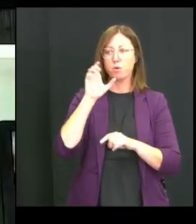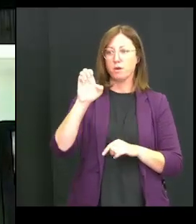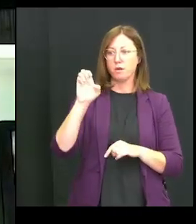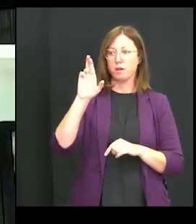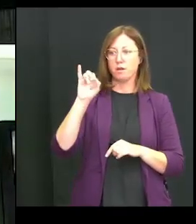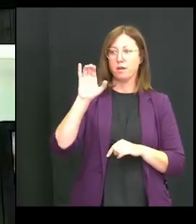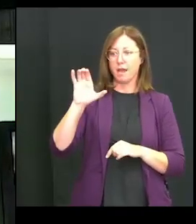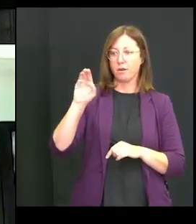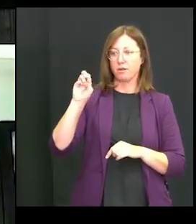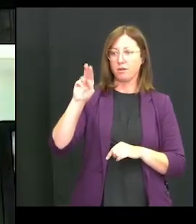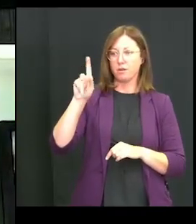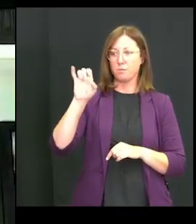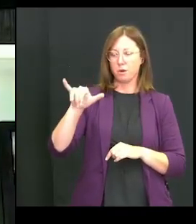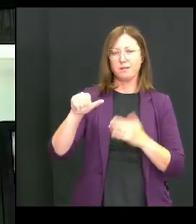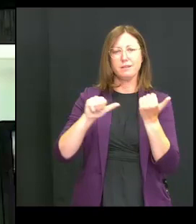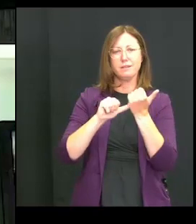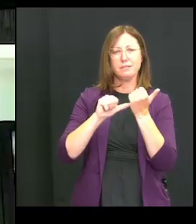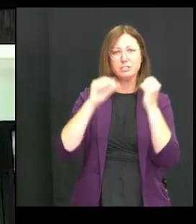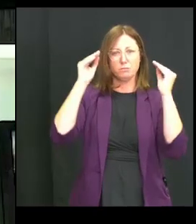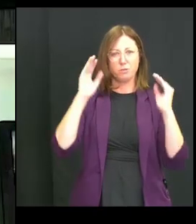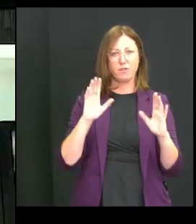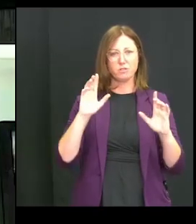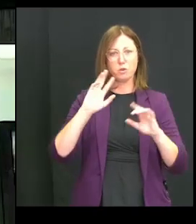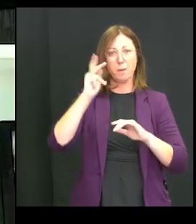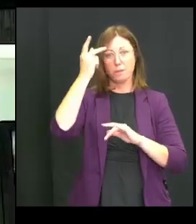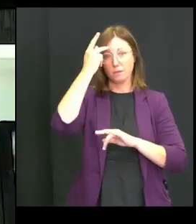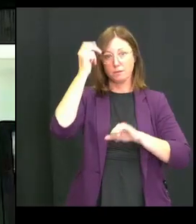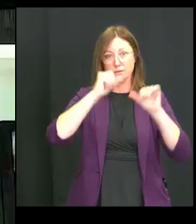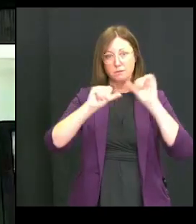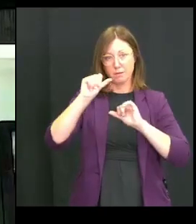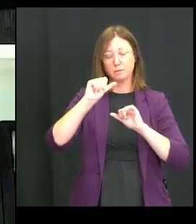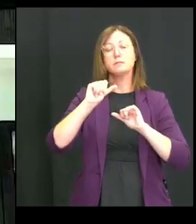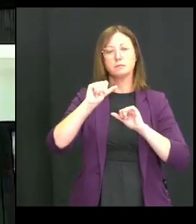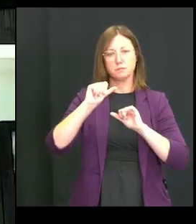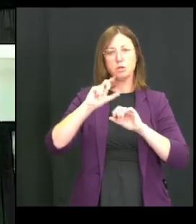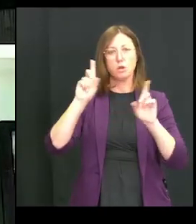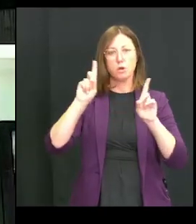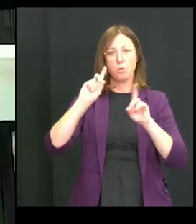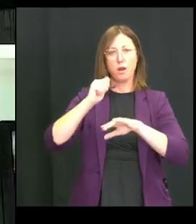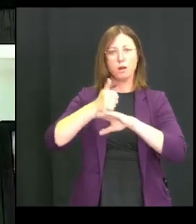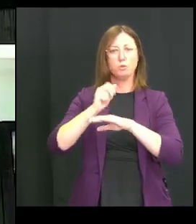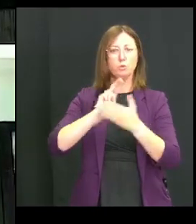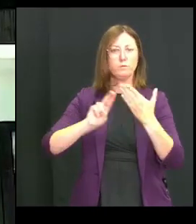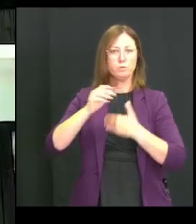Assistant Professor of Political Science in the Department of Political Science at the University of Toronto.